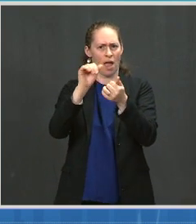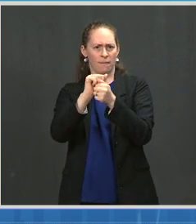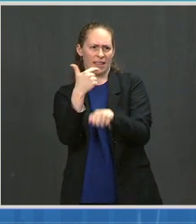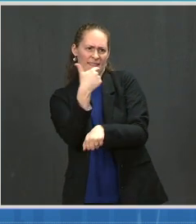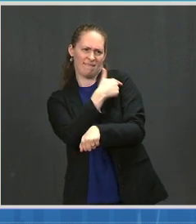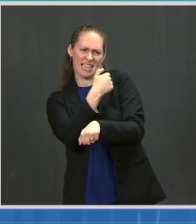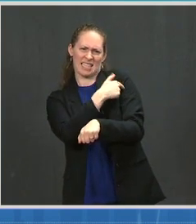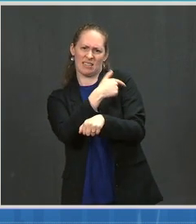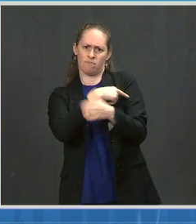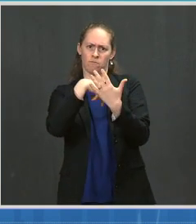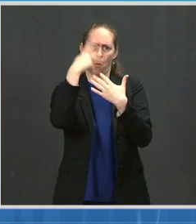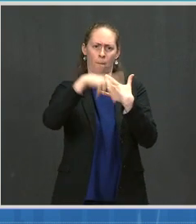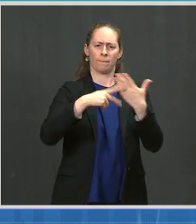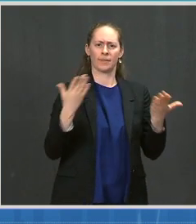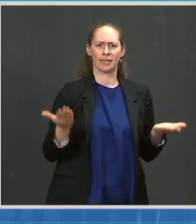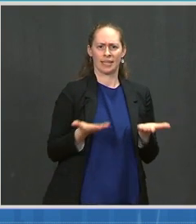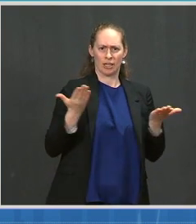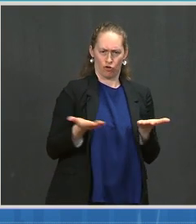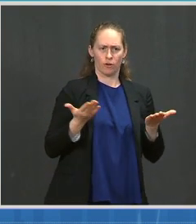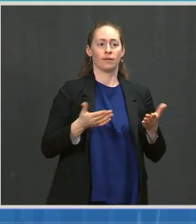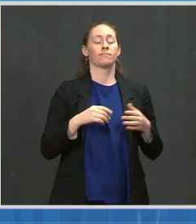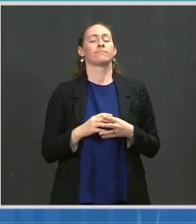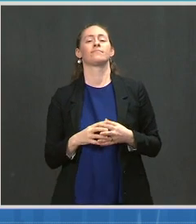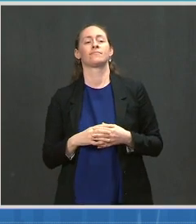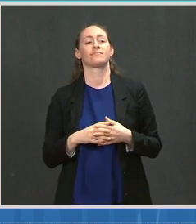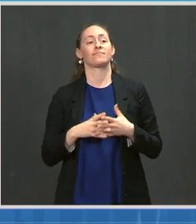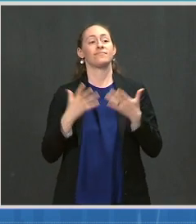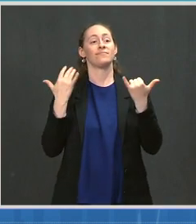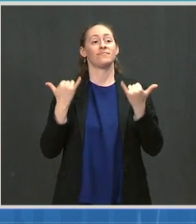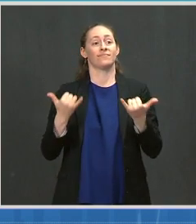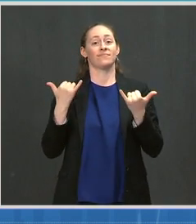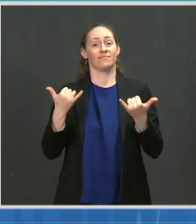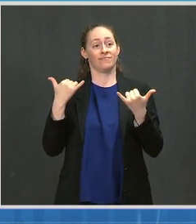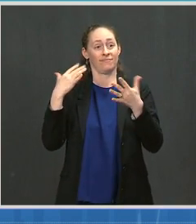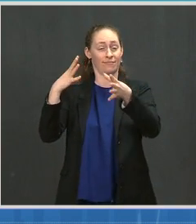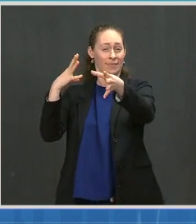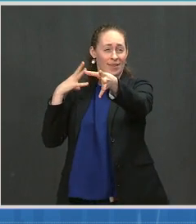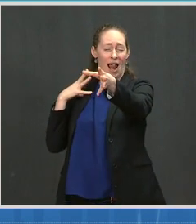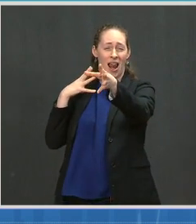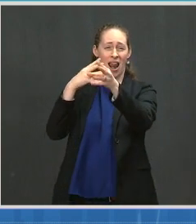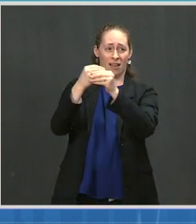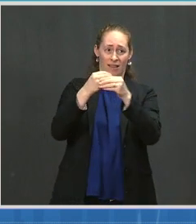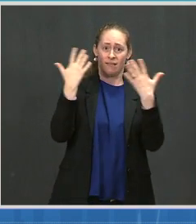As of today, overall, more than 112 million Americans have received at least one dose,